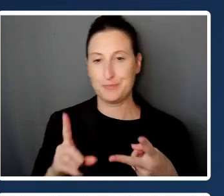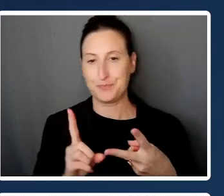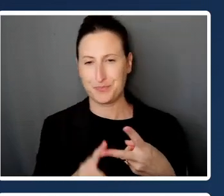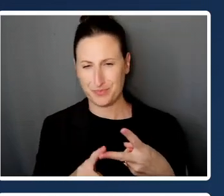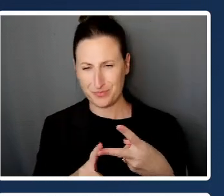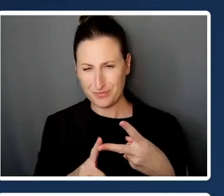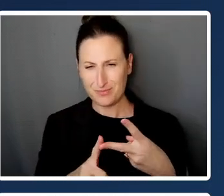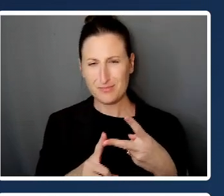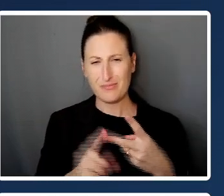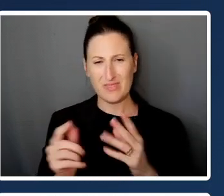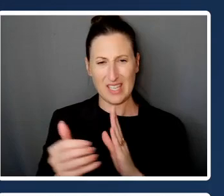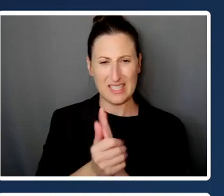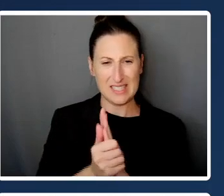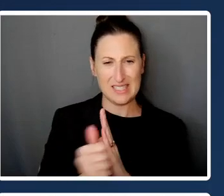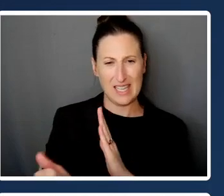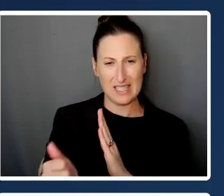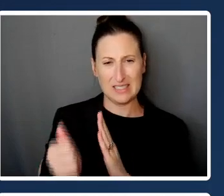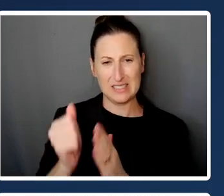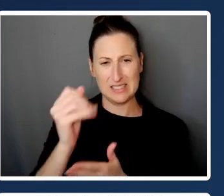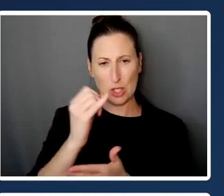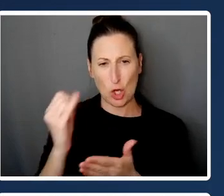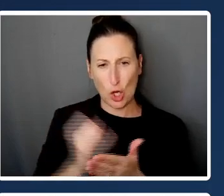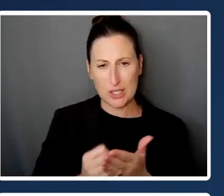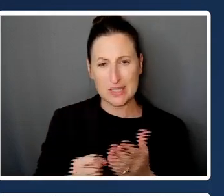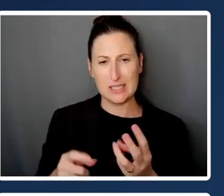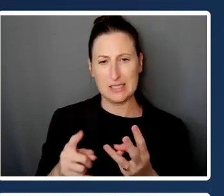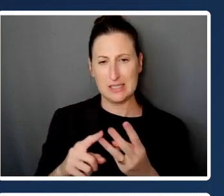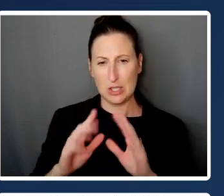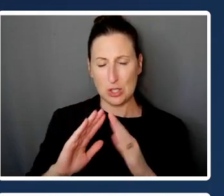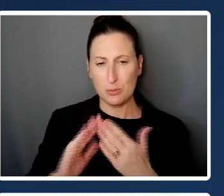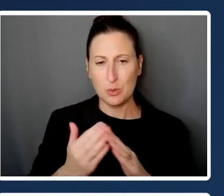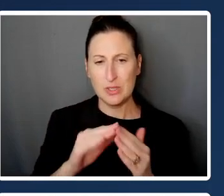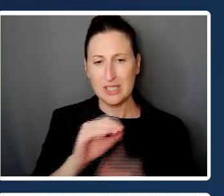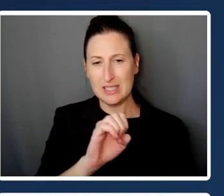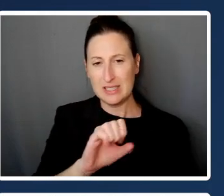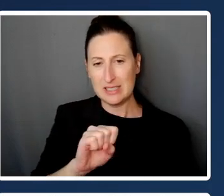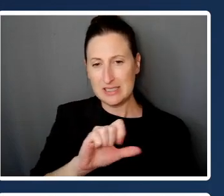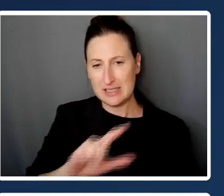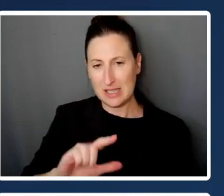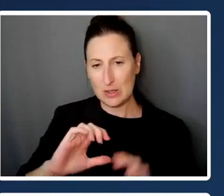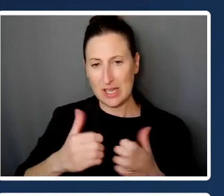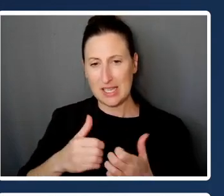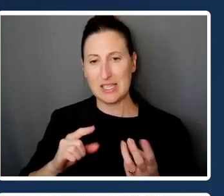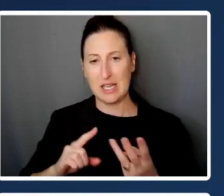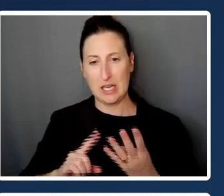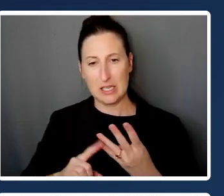So, those were the four projects or prototypes that they came up with. Next slide, please.